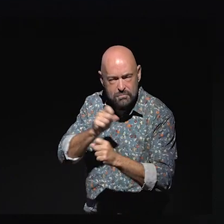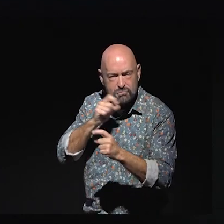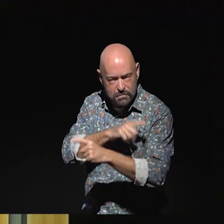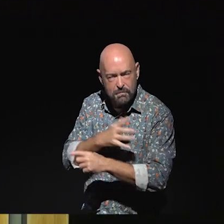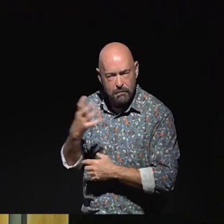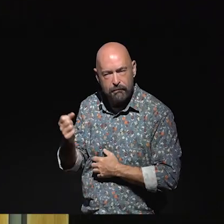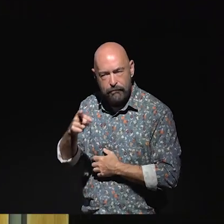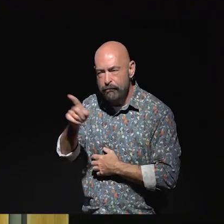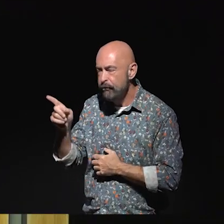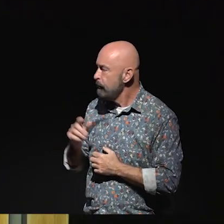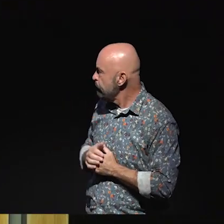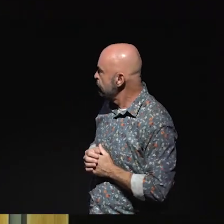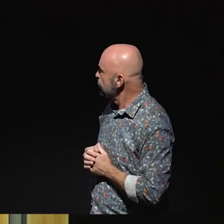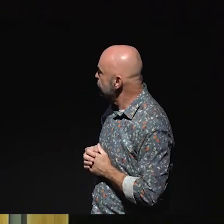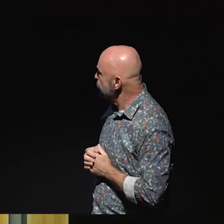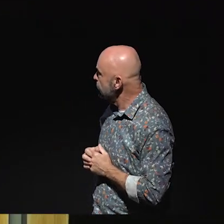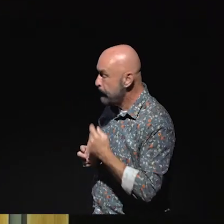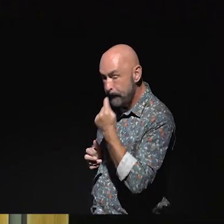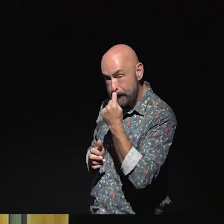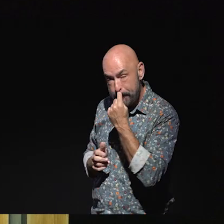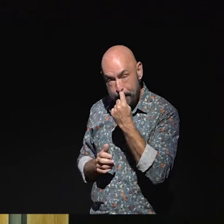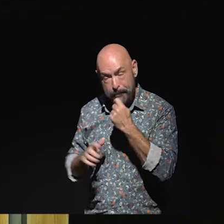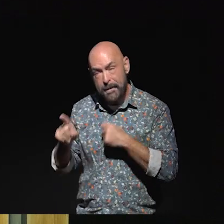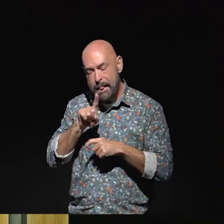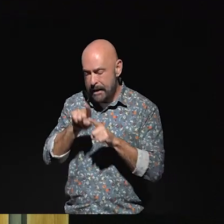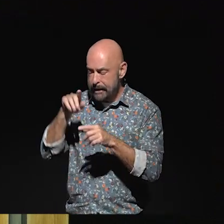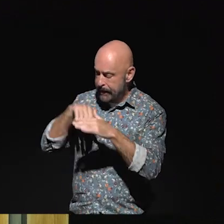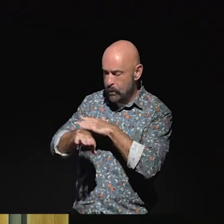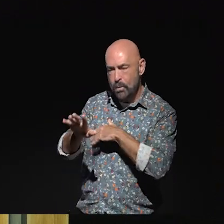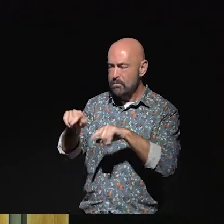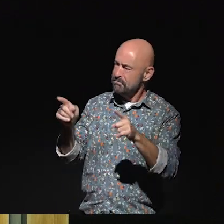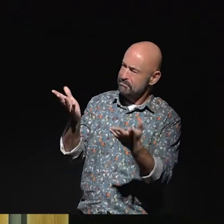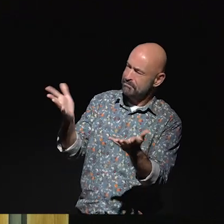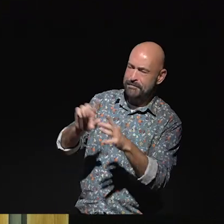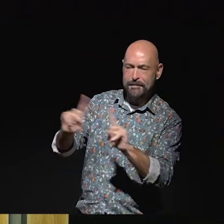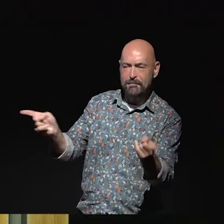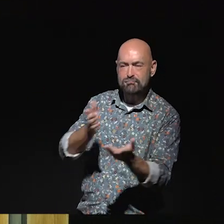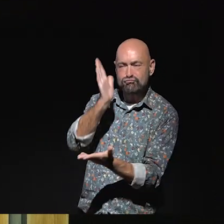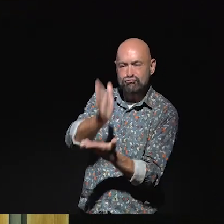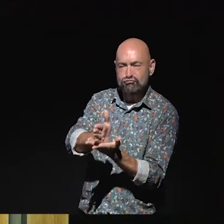It's as if you are entering a different sphere of reality. He received, as a young man,